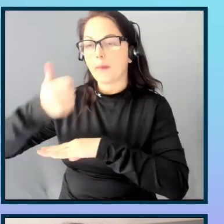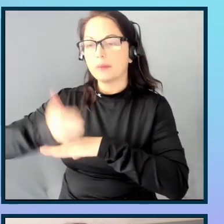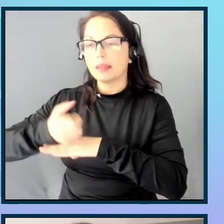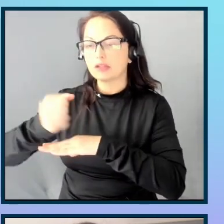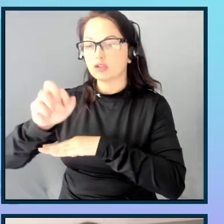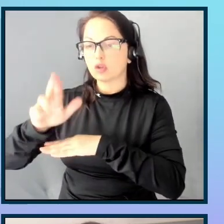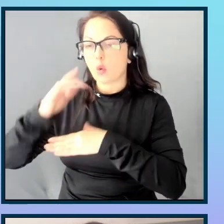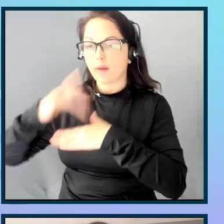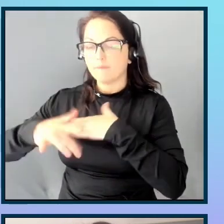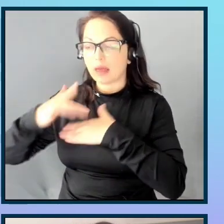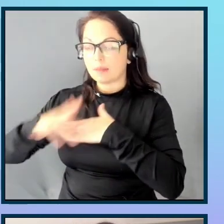for the user to select.